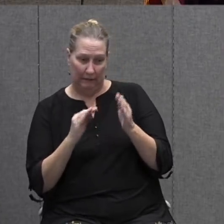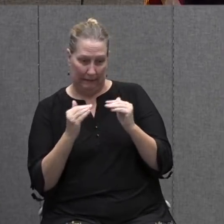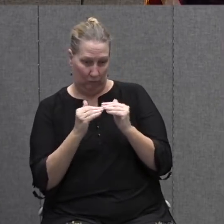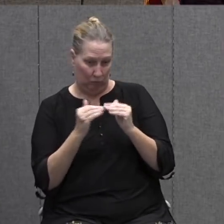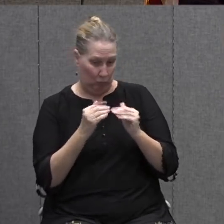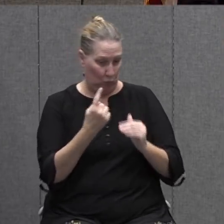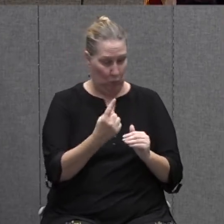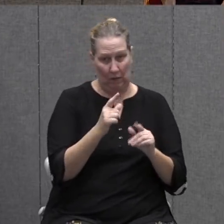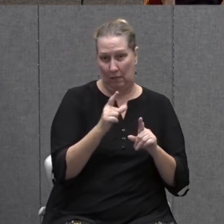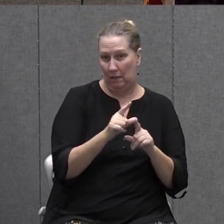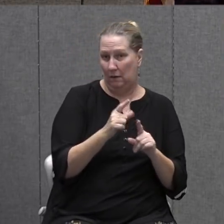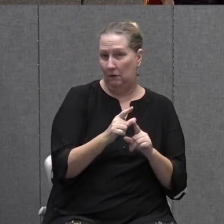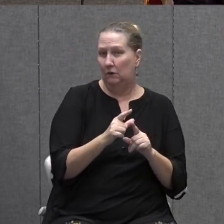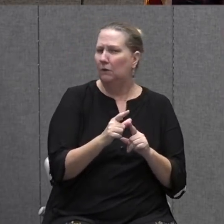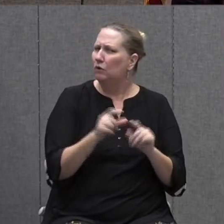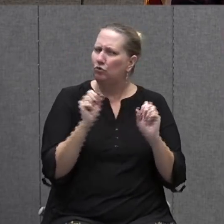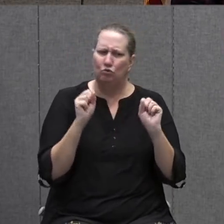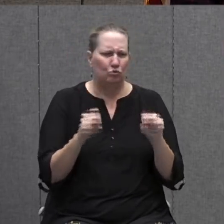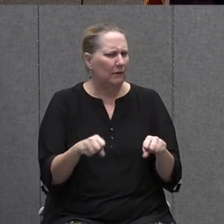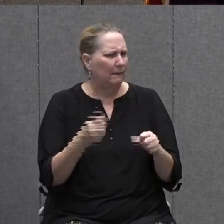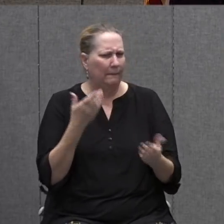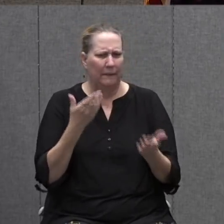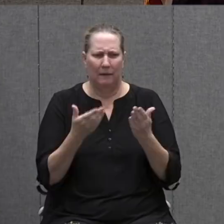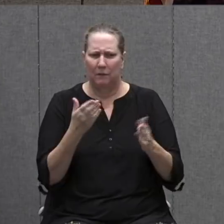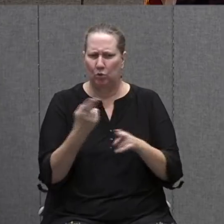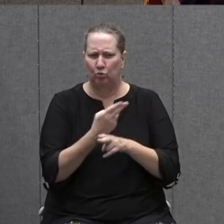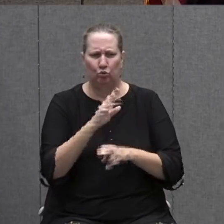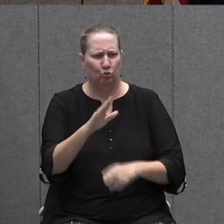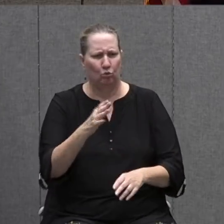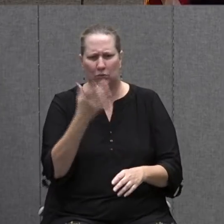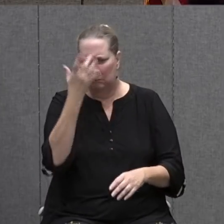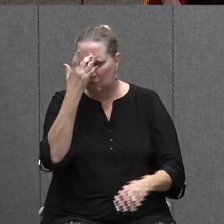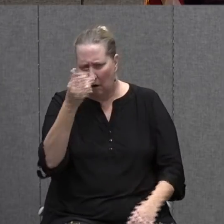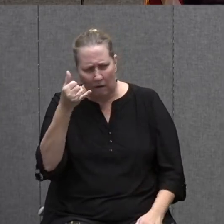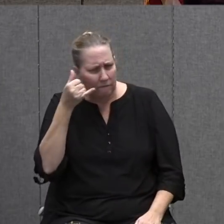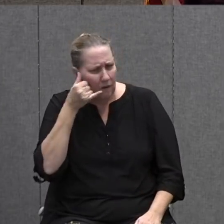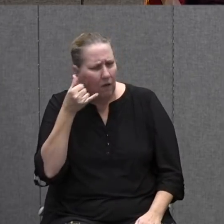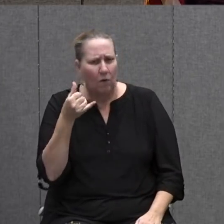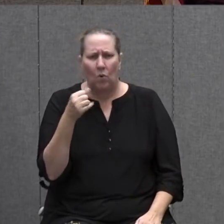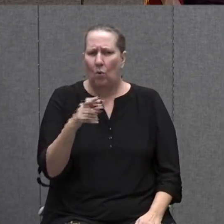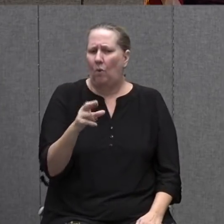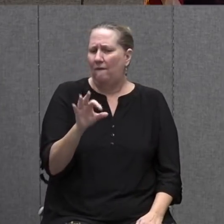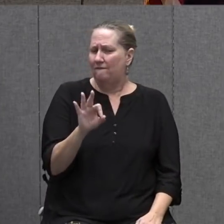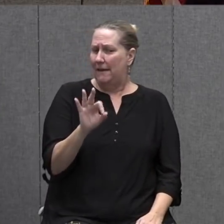if you're FaceTiming with anyone and create these games.